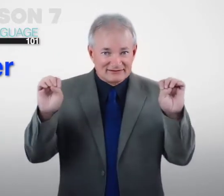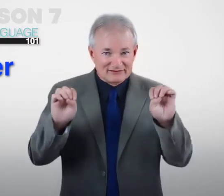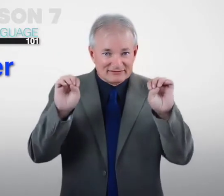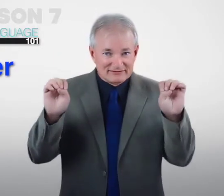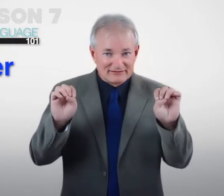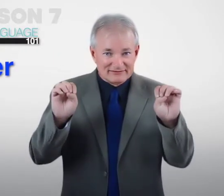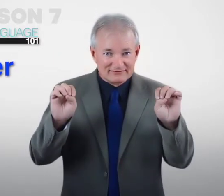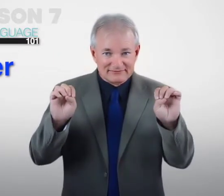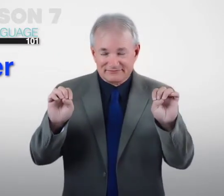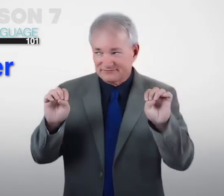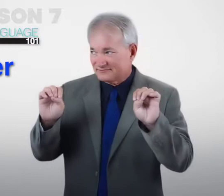Easter.